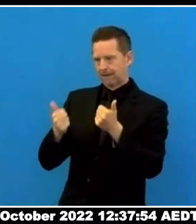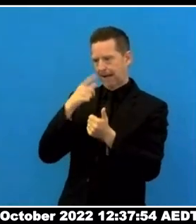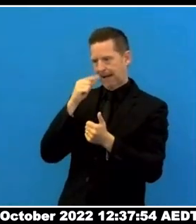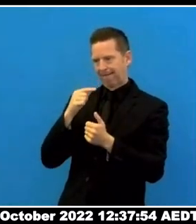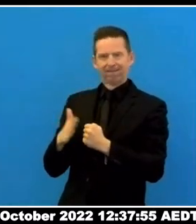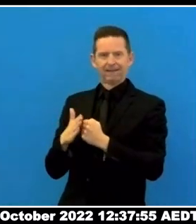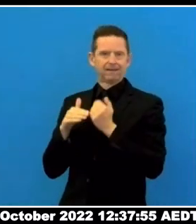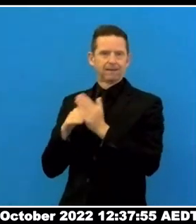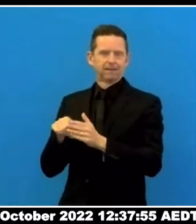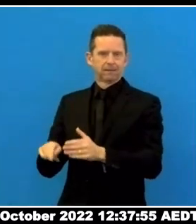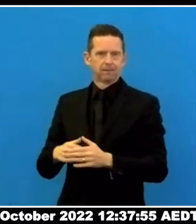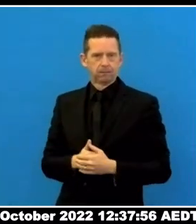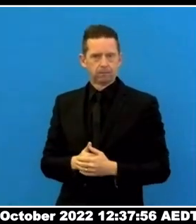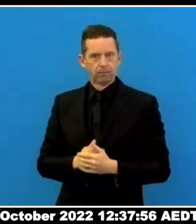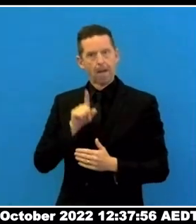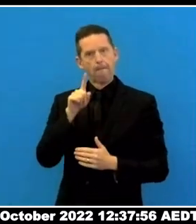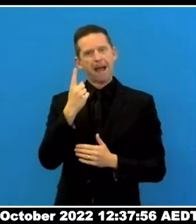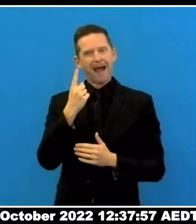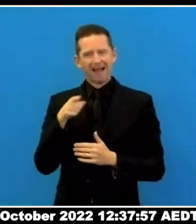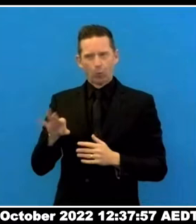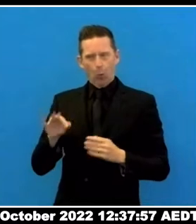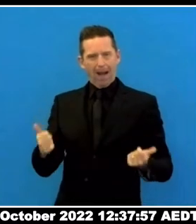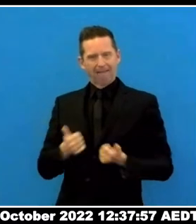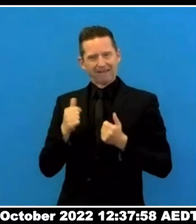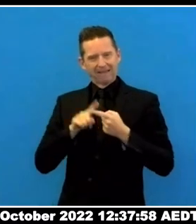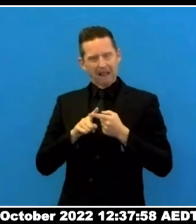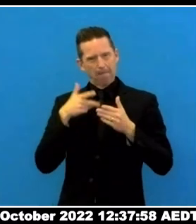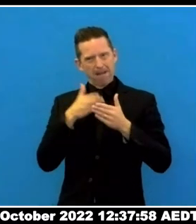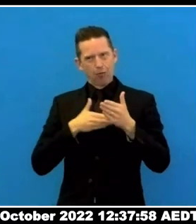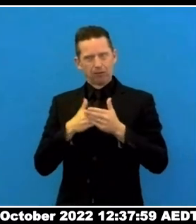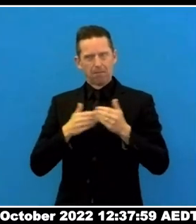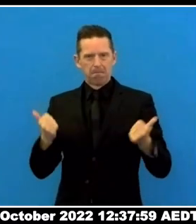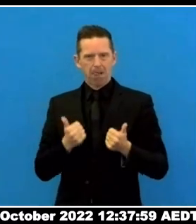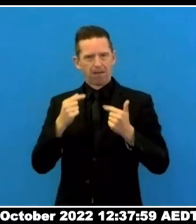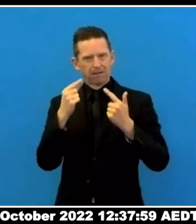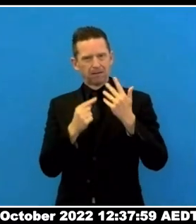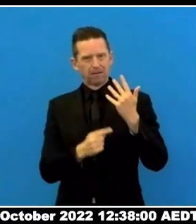But the barriers are quite significant, aren't they? Yes. They are significant barriers.